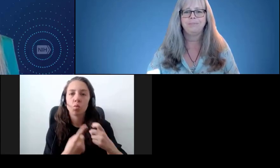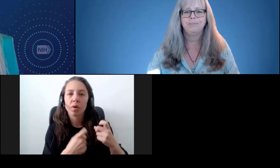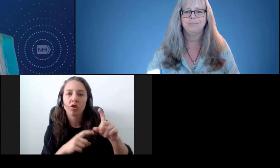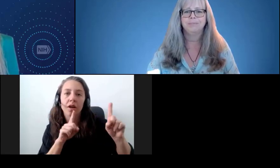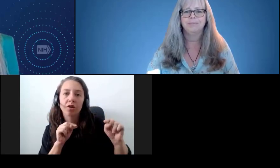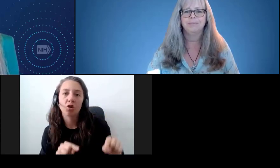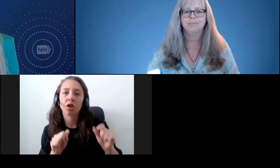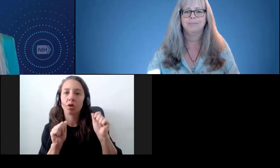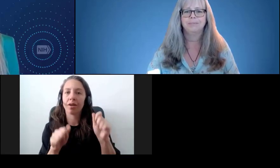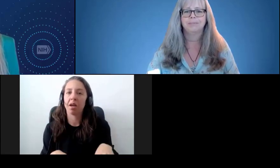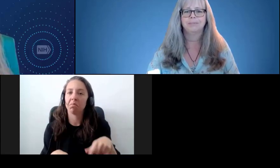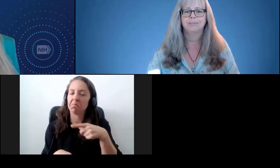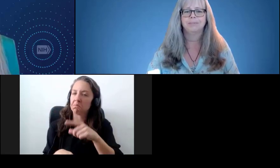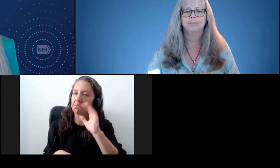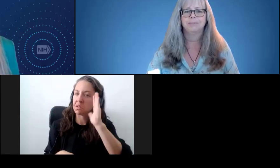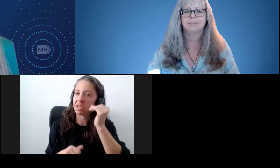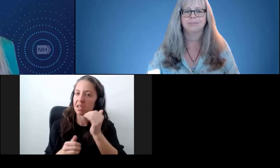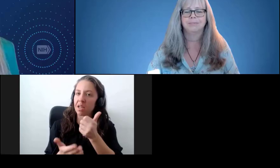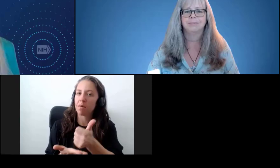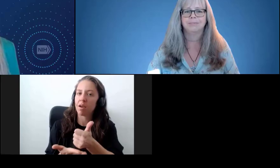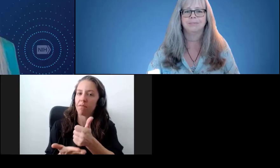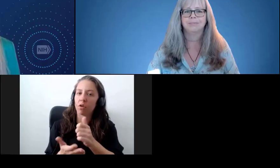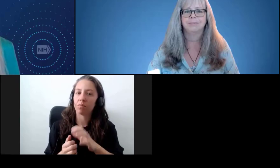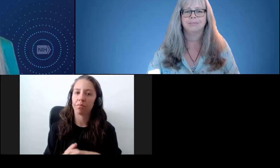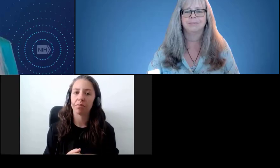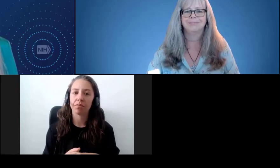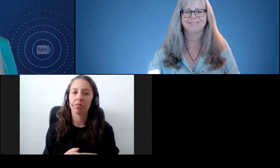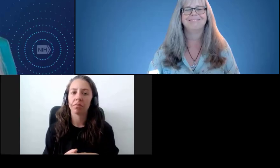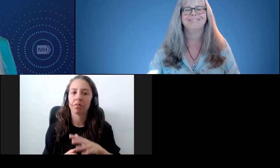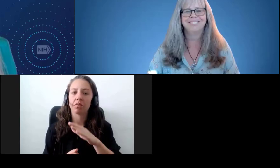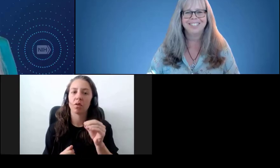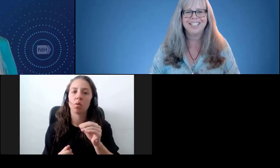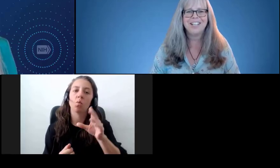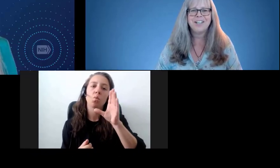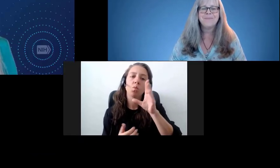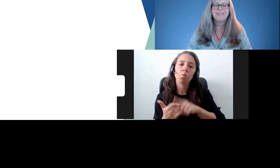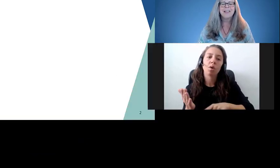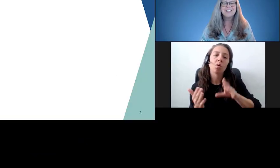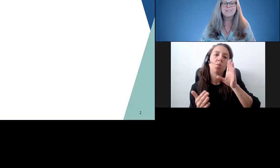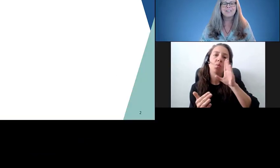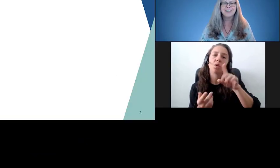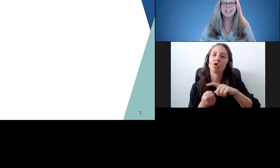In all, what is changing for January 2025? Megan Columbus Sure.